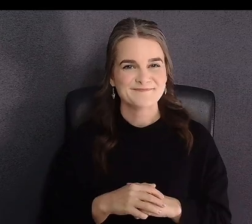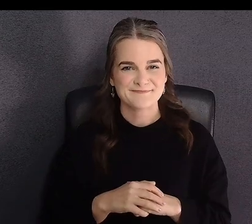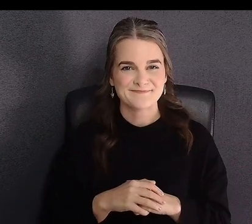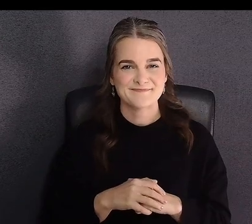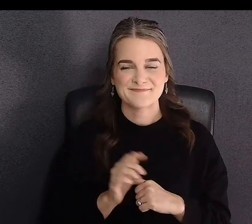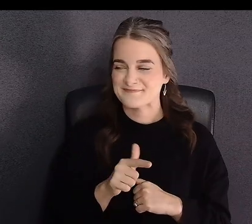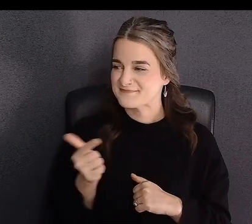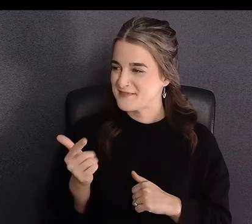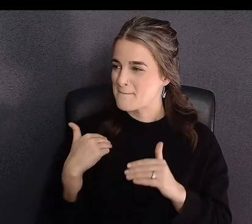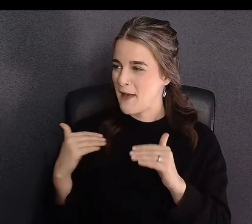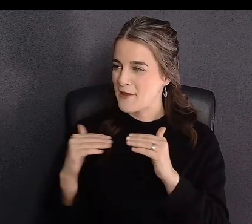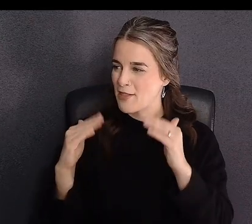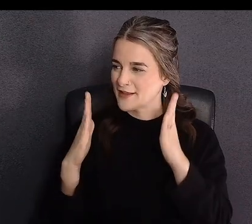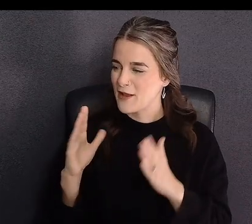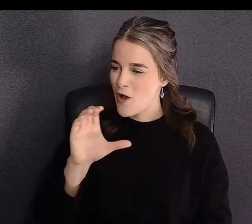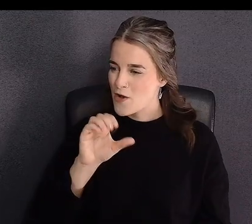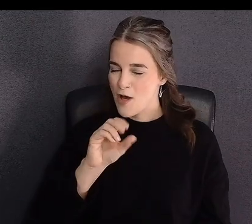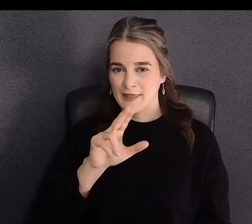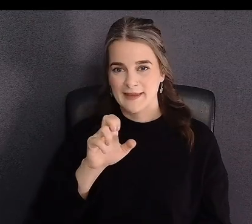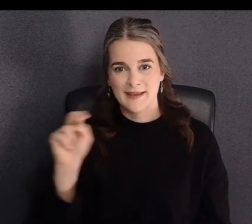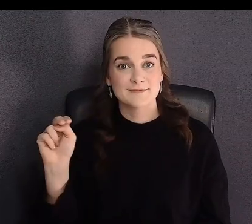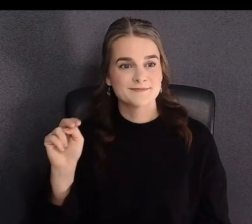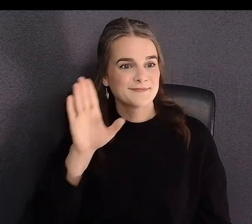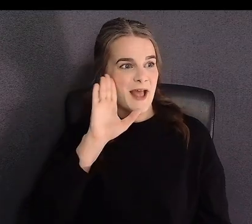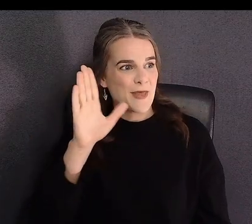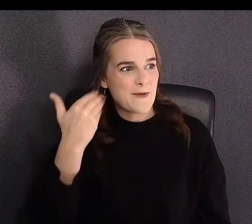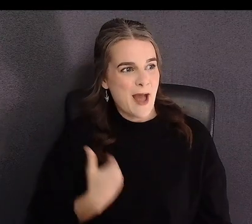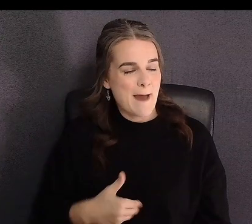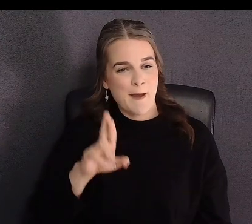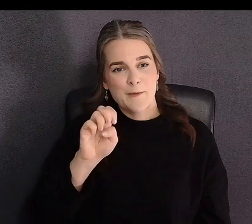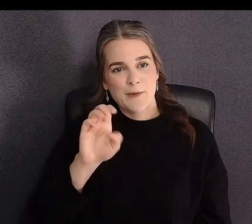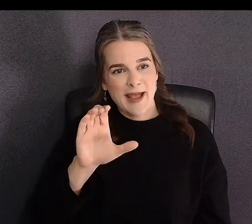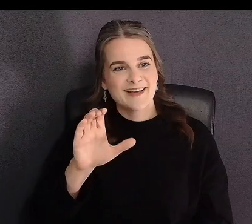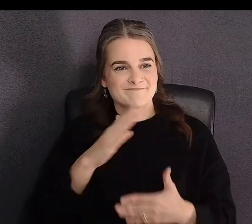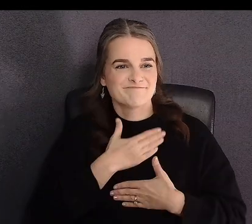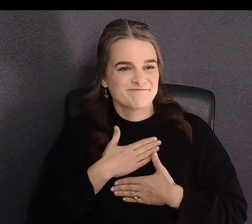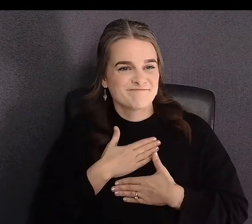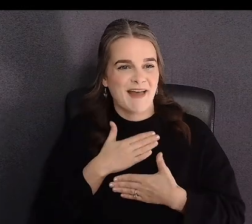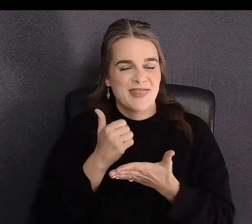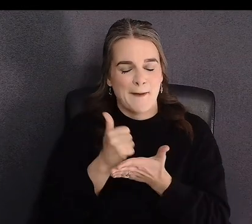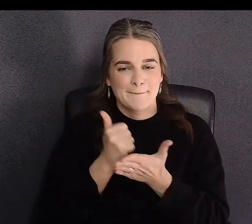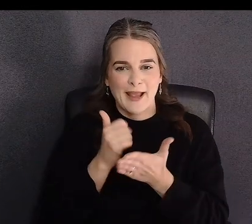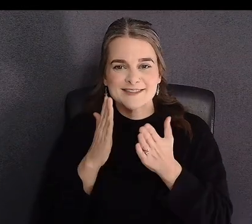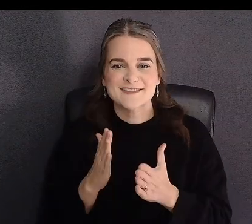This is my colleague, Colleen. Hello. I am a recreation therapist.